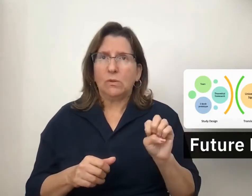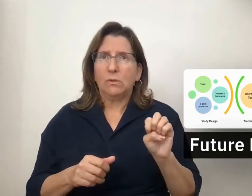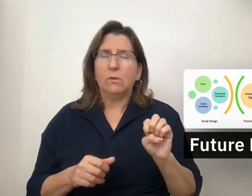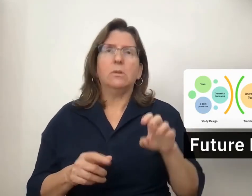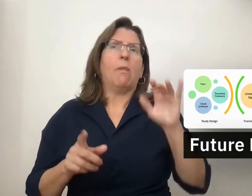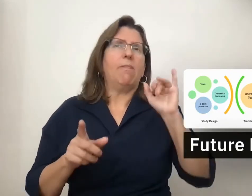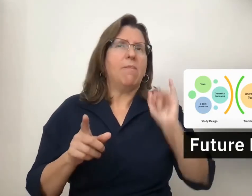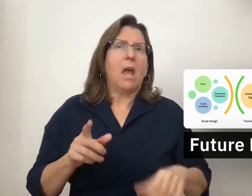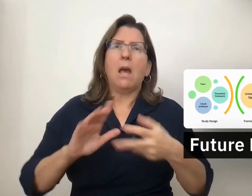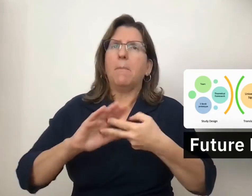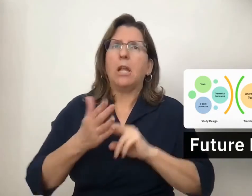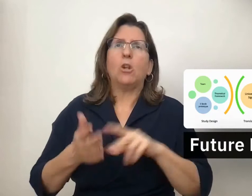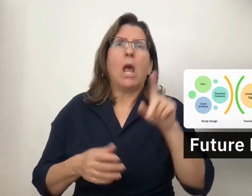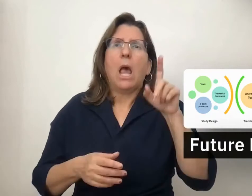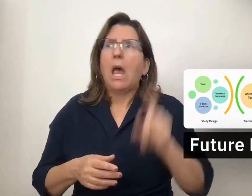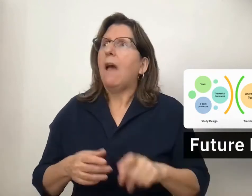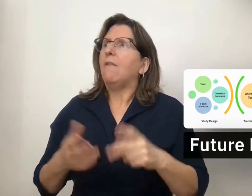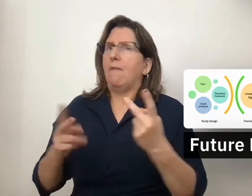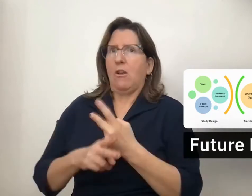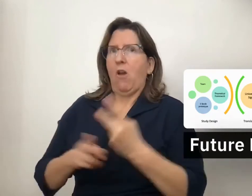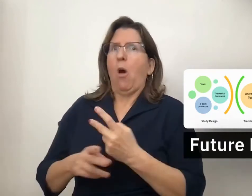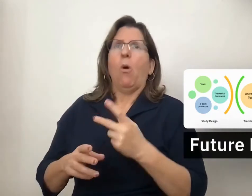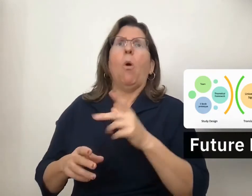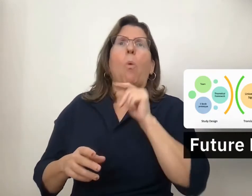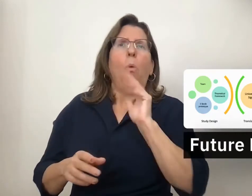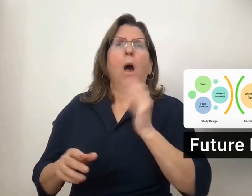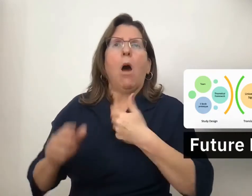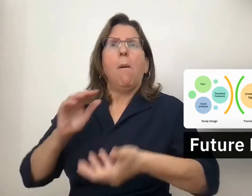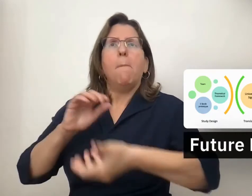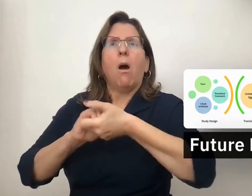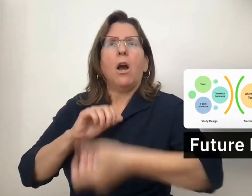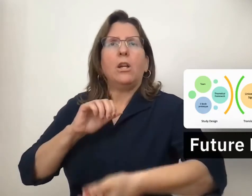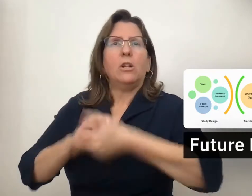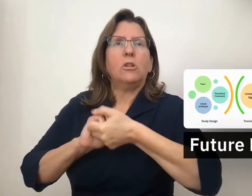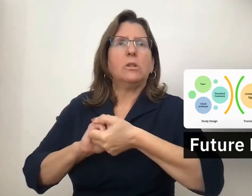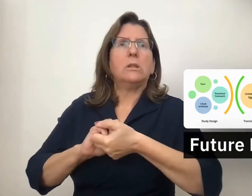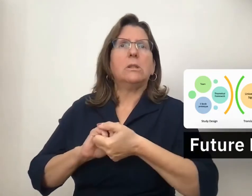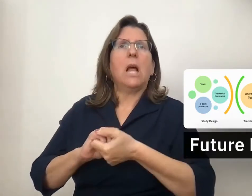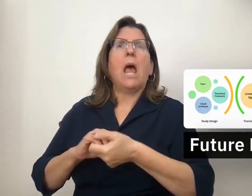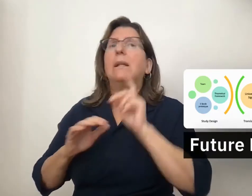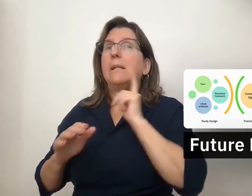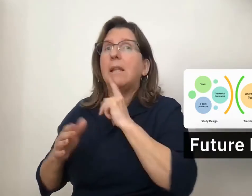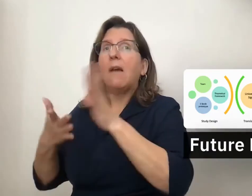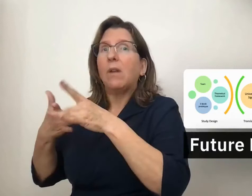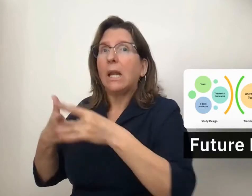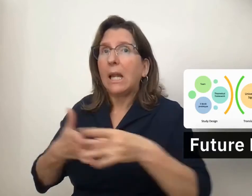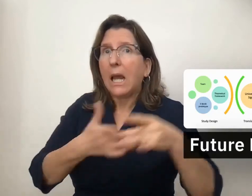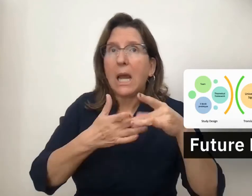Which partnerships should support that infrastructure?